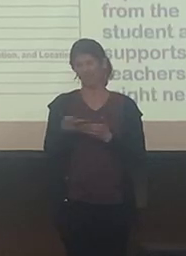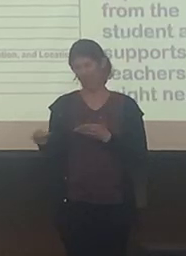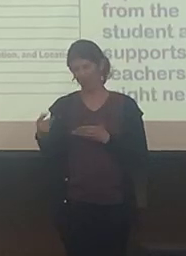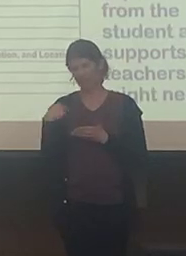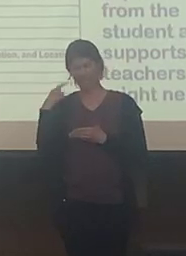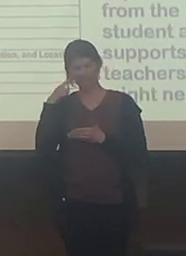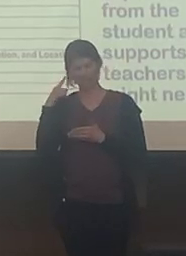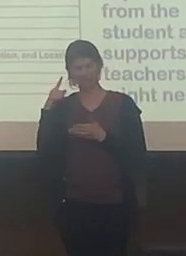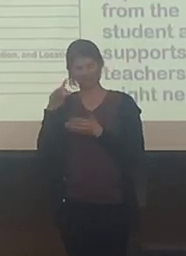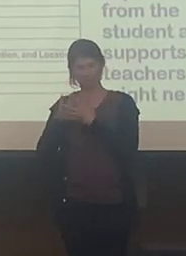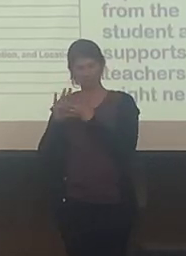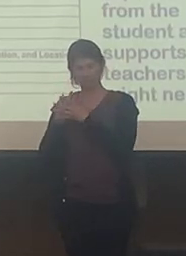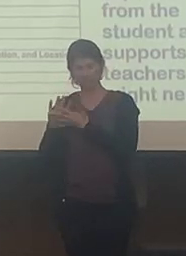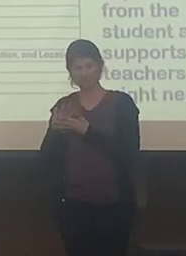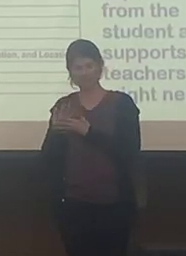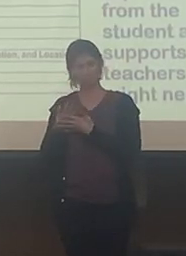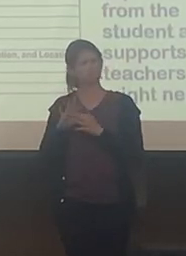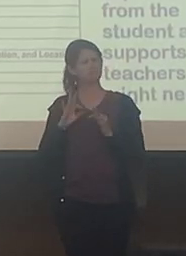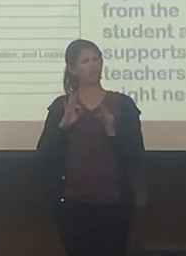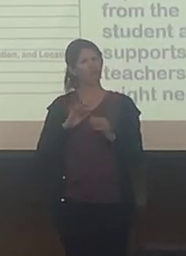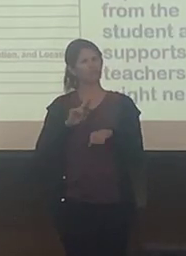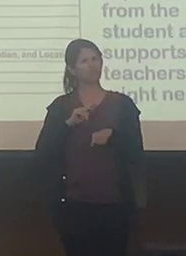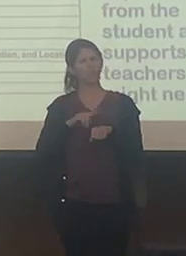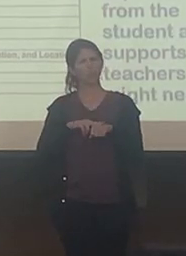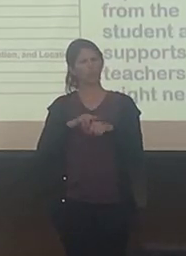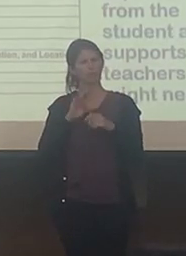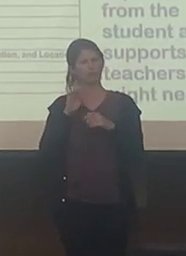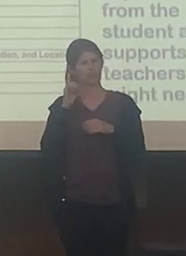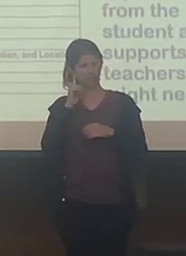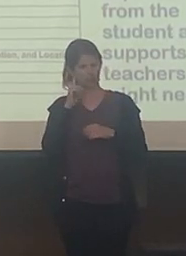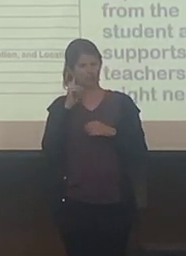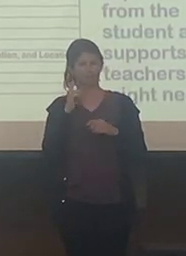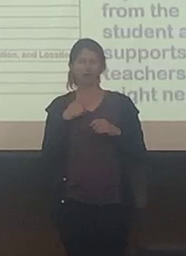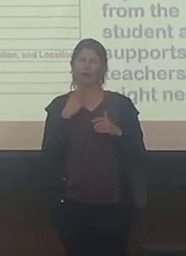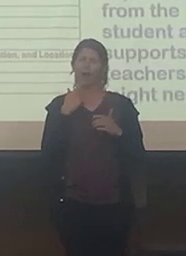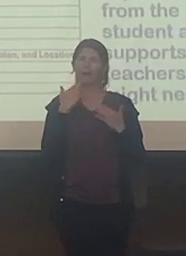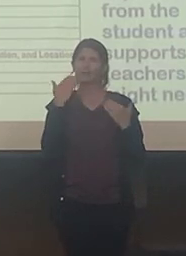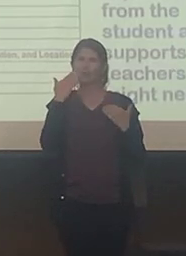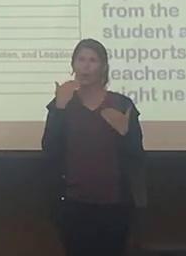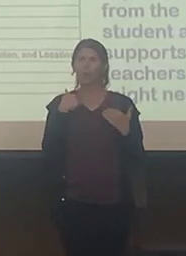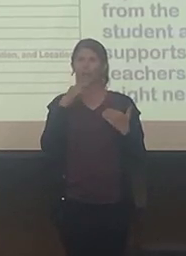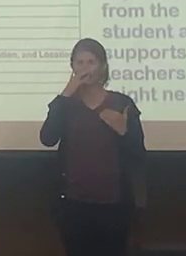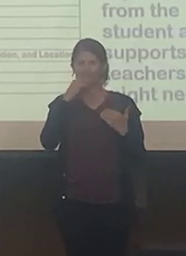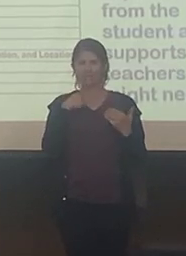perfectly normal hearing so i also know that kids can be manipulative i've had kids throw them off